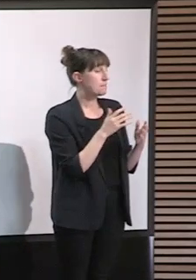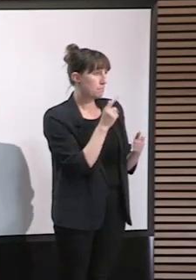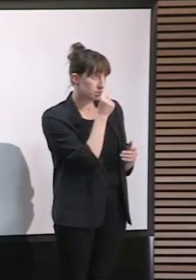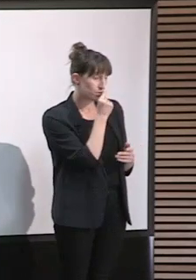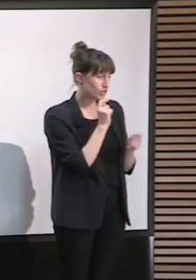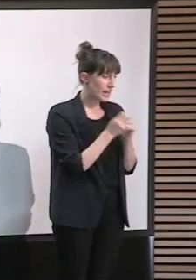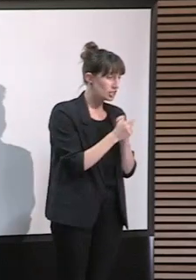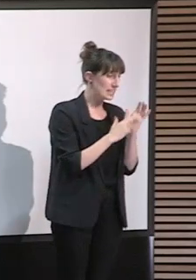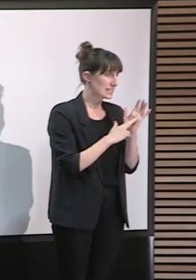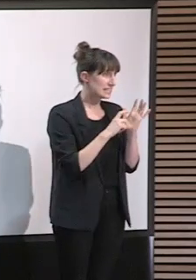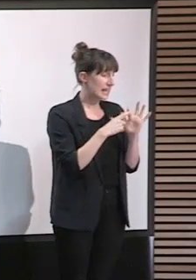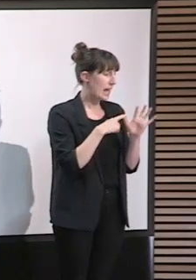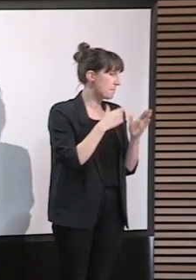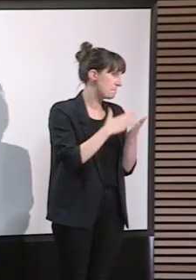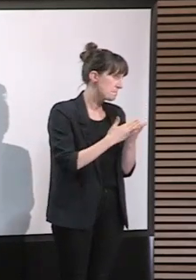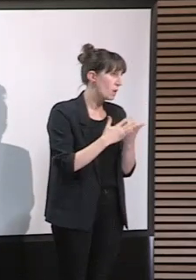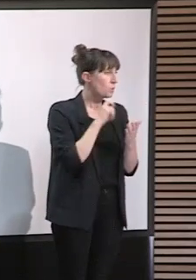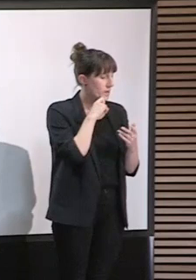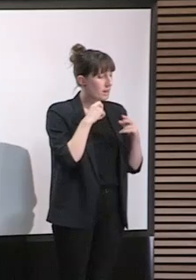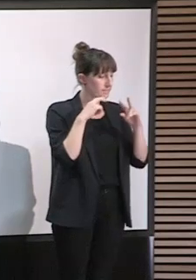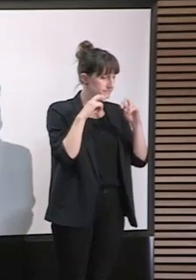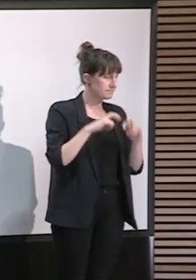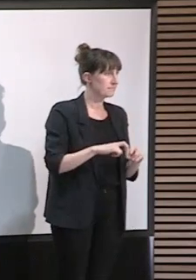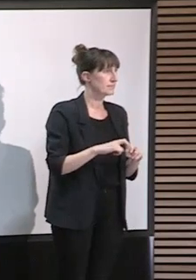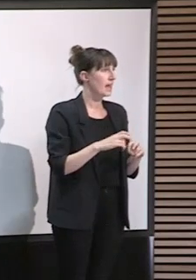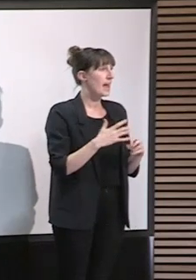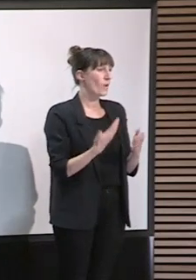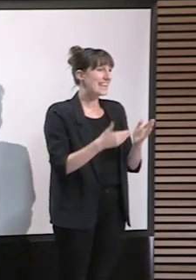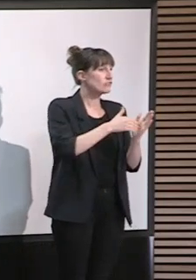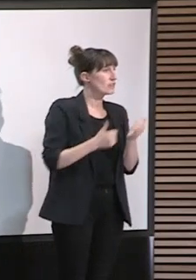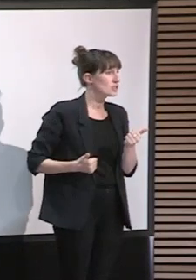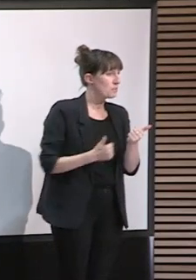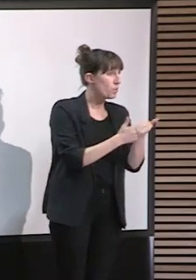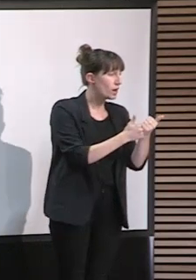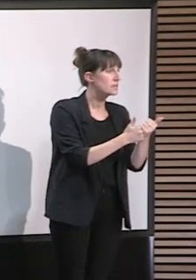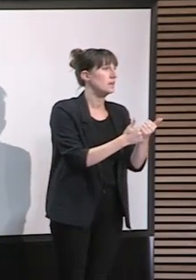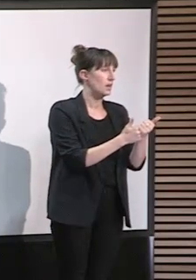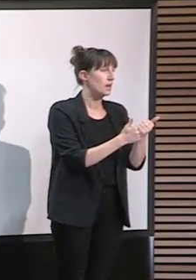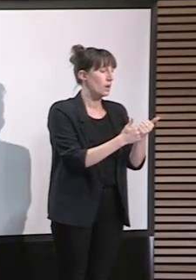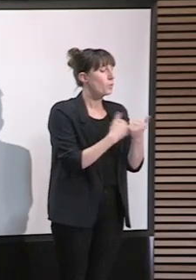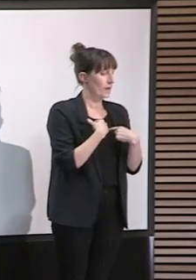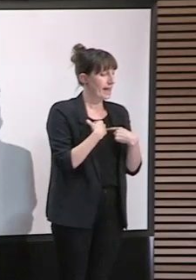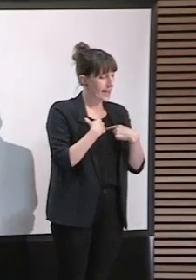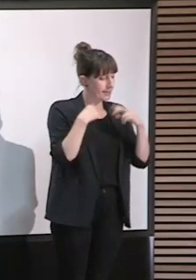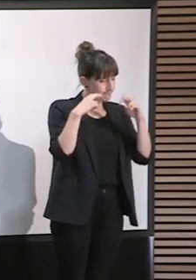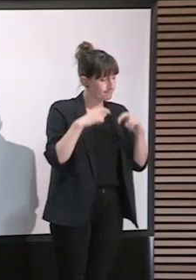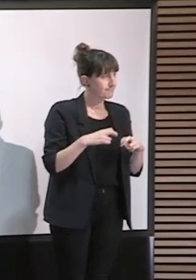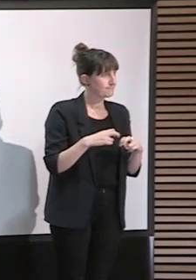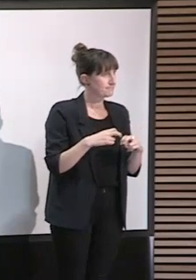that early next week. We'll look at whether there are any additional changes to make, whether there's any additional